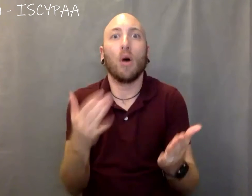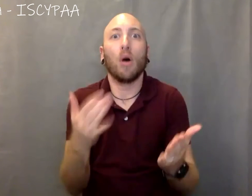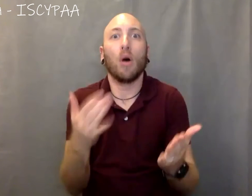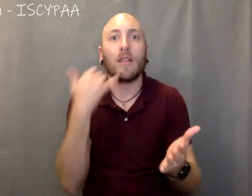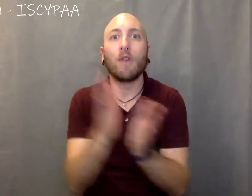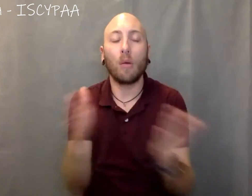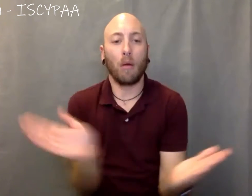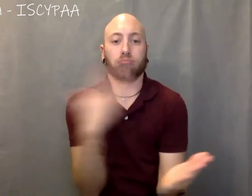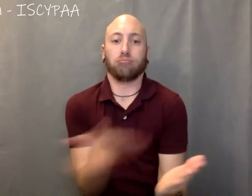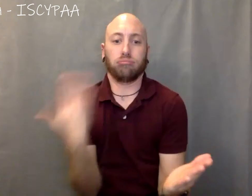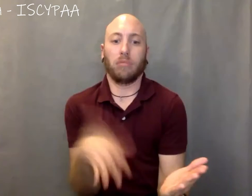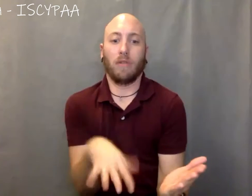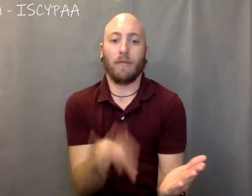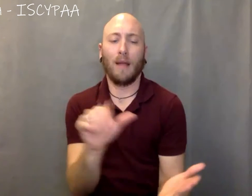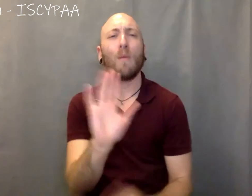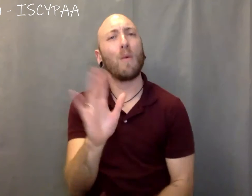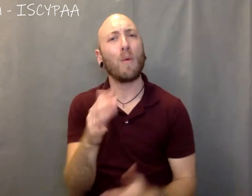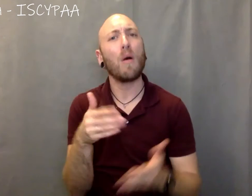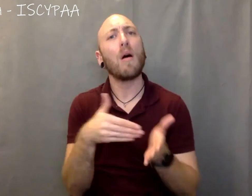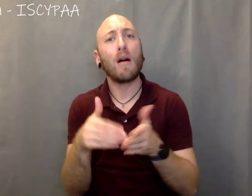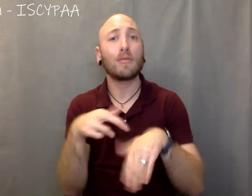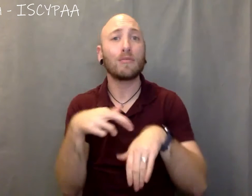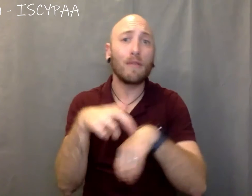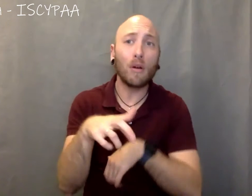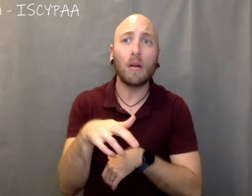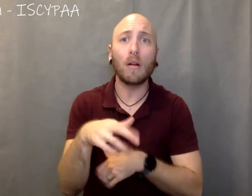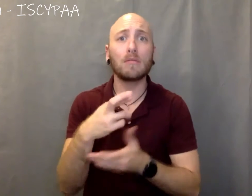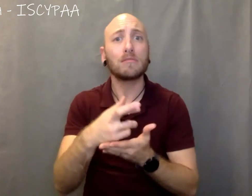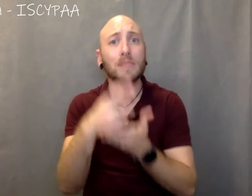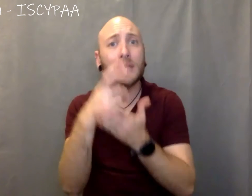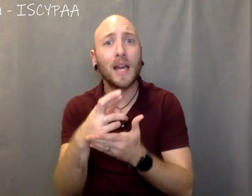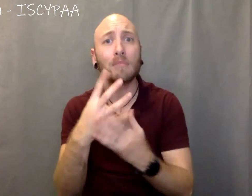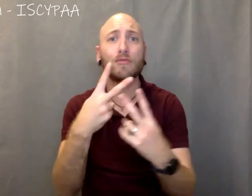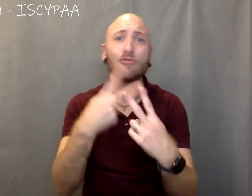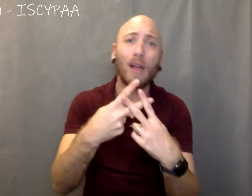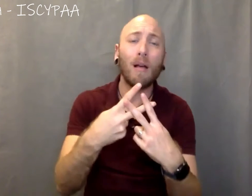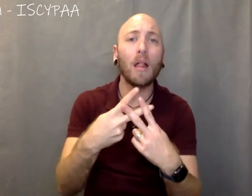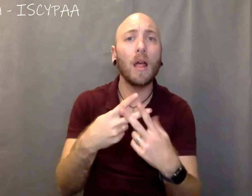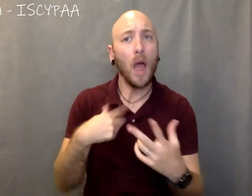rehab, or being in jail you know and like I, I tried to do my best to be